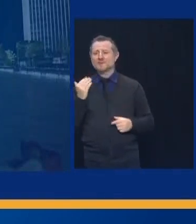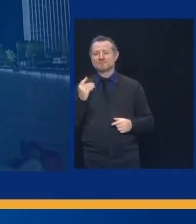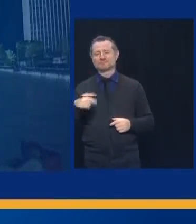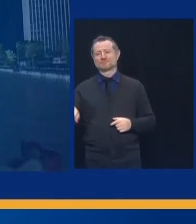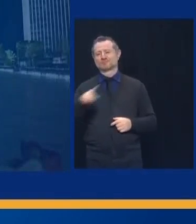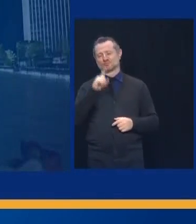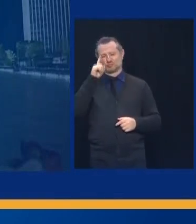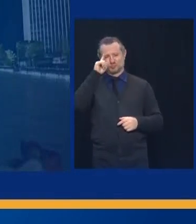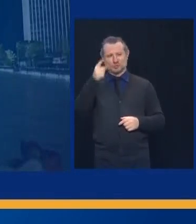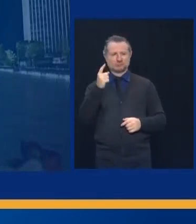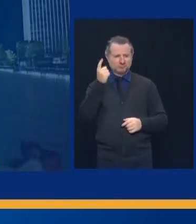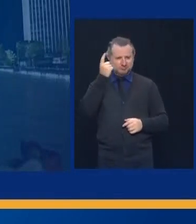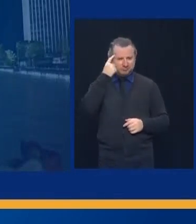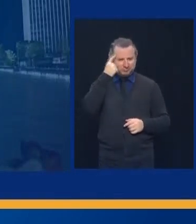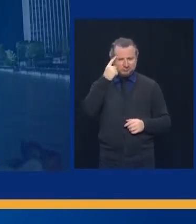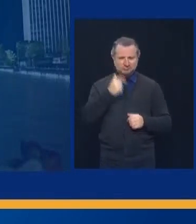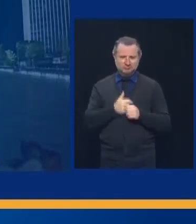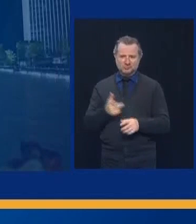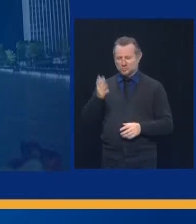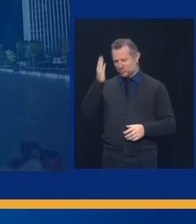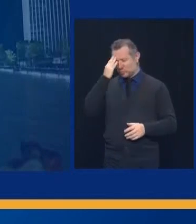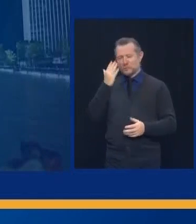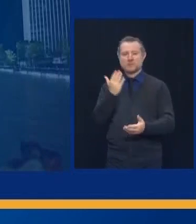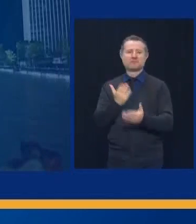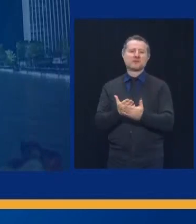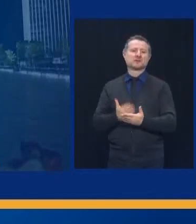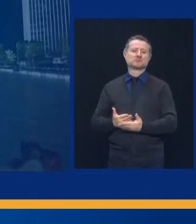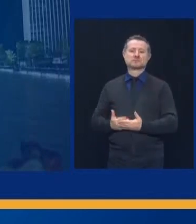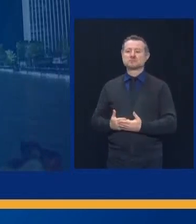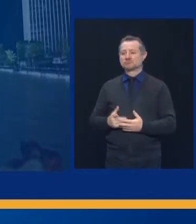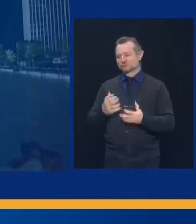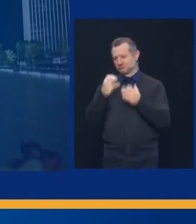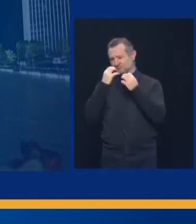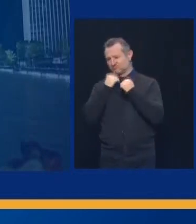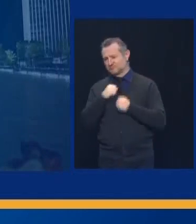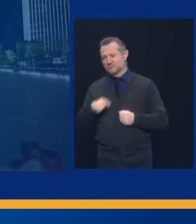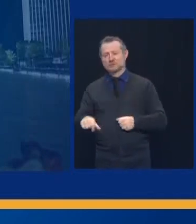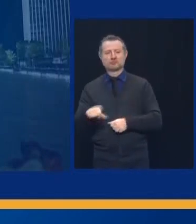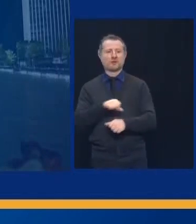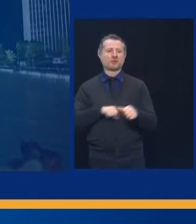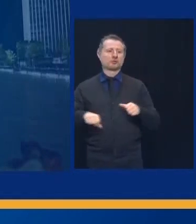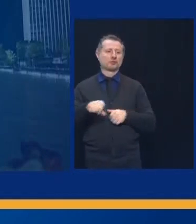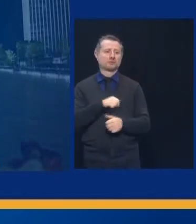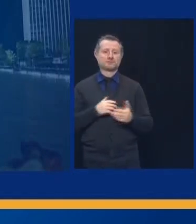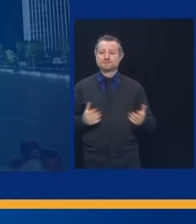I CAN'T ENFORCE A MASK ORDER. THEN WHY ARE 99% OF THE PEOPLE DOING IT? BECAUSE THEY'RE SMART, AND@us THEY